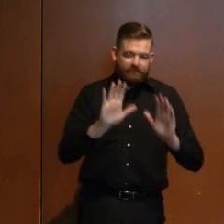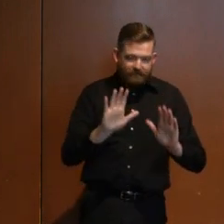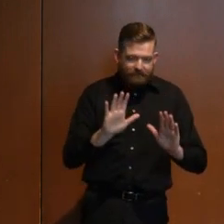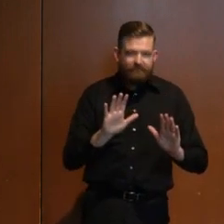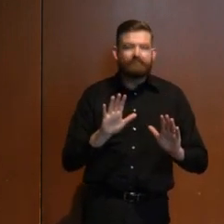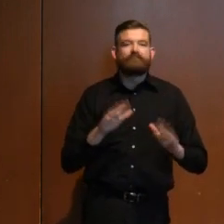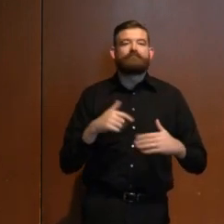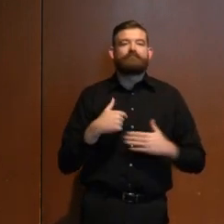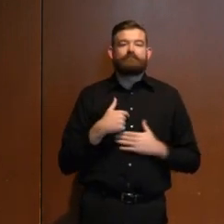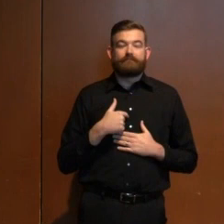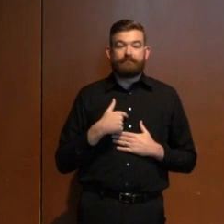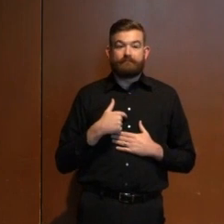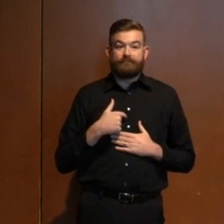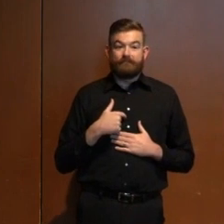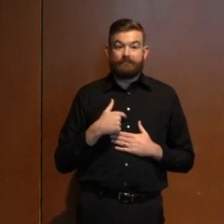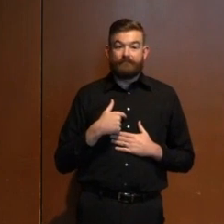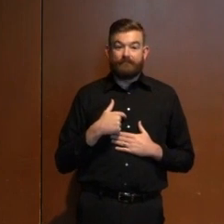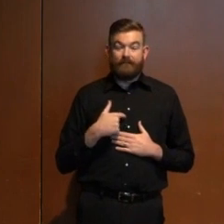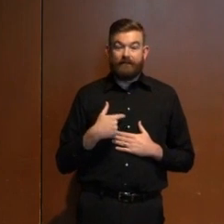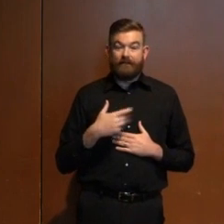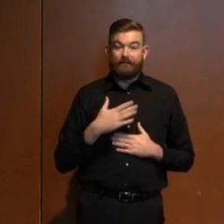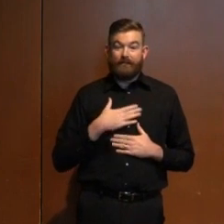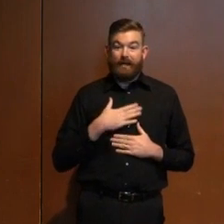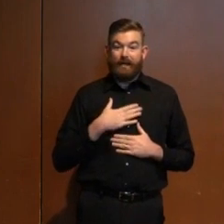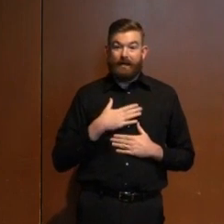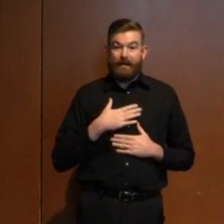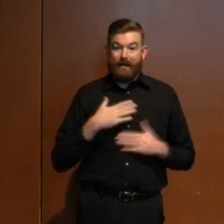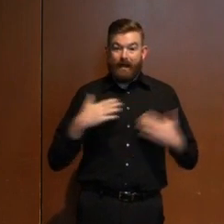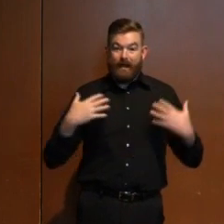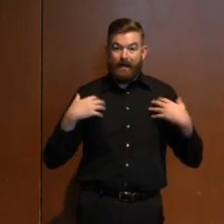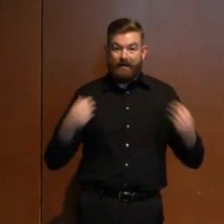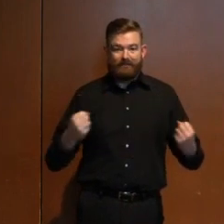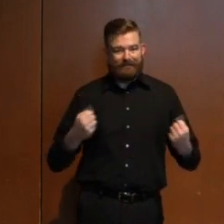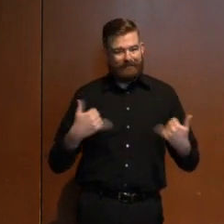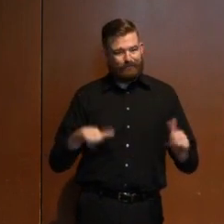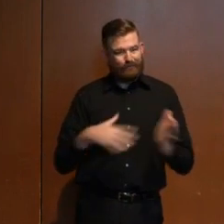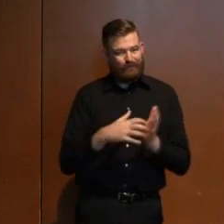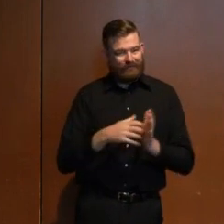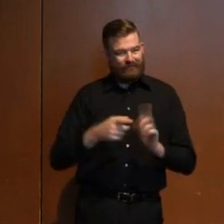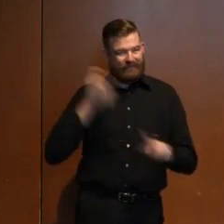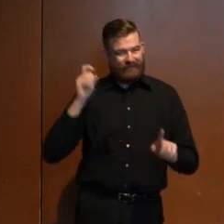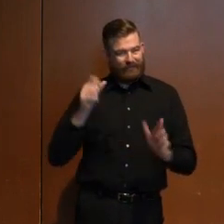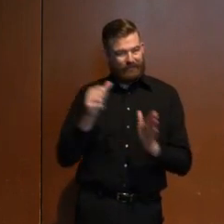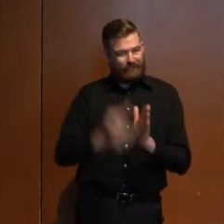COLLEAGUES AND NO LONGER GIVE THEM HUGS AND HIGH FIVES.